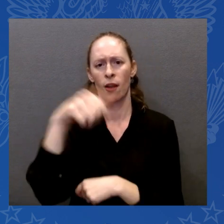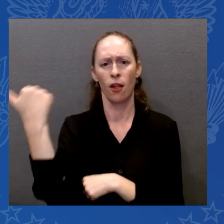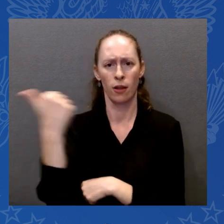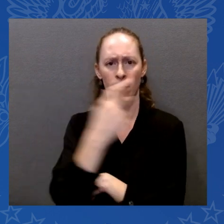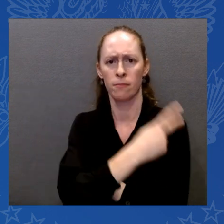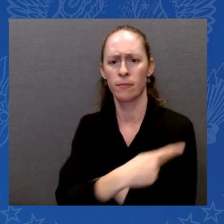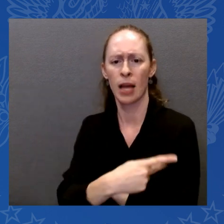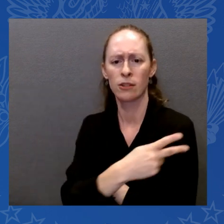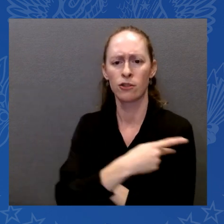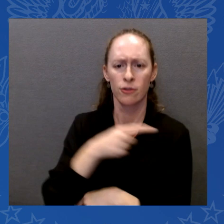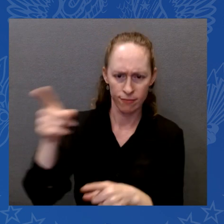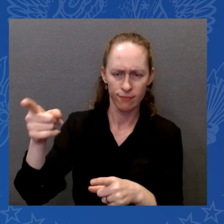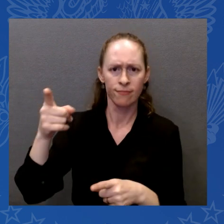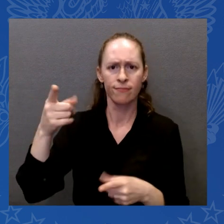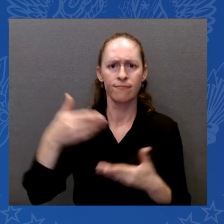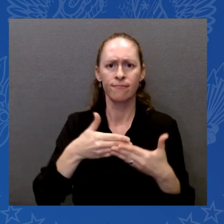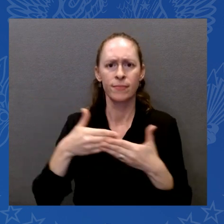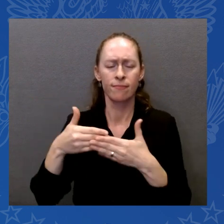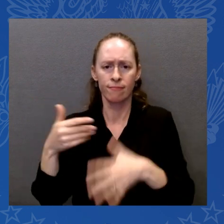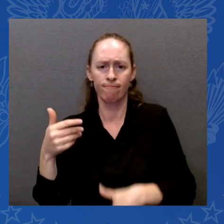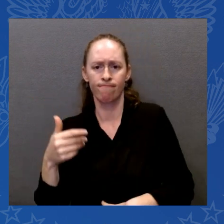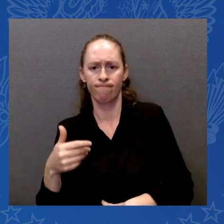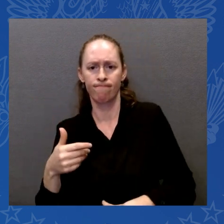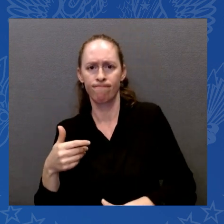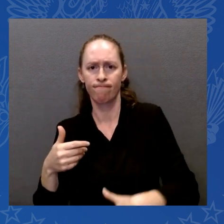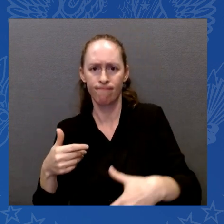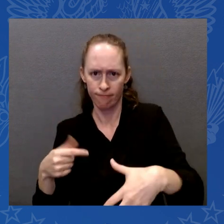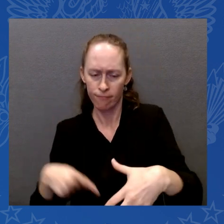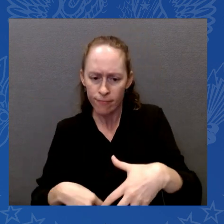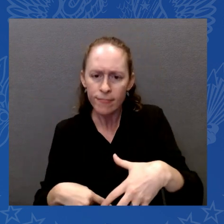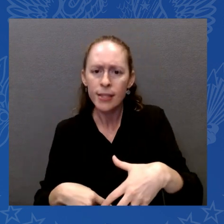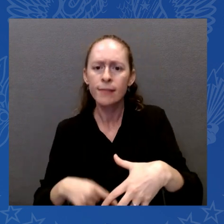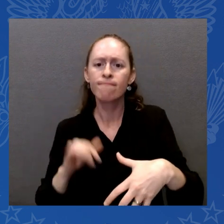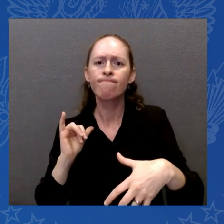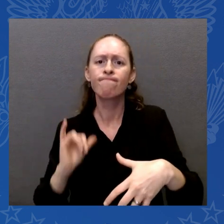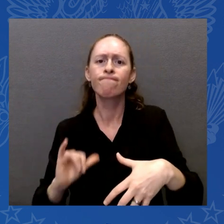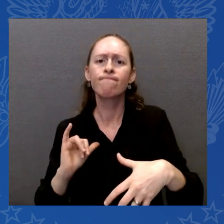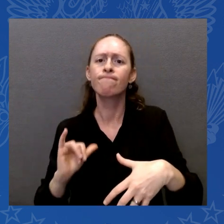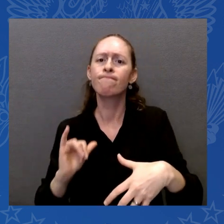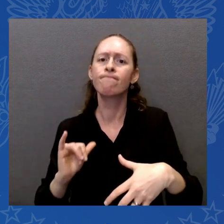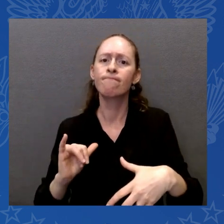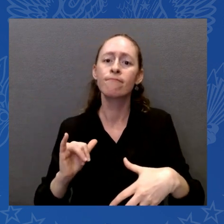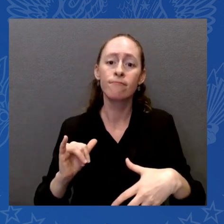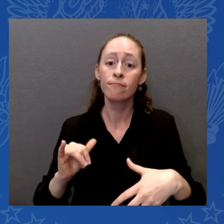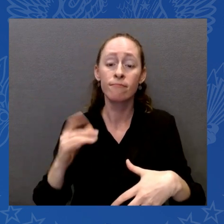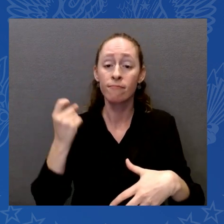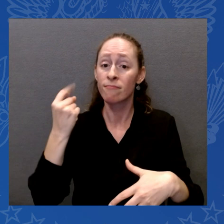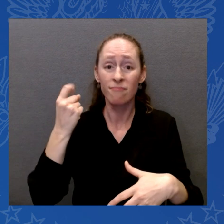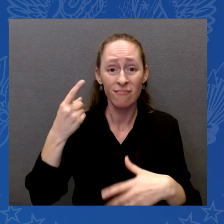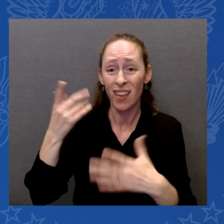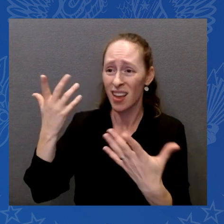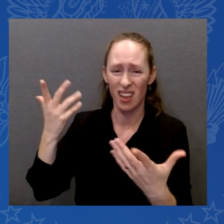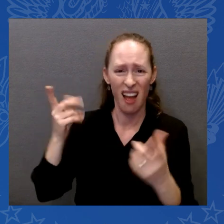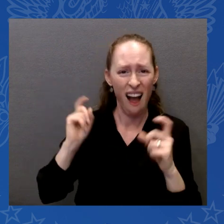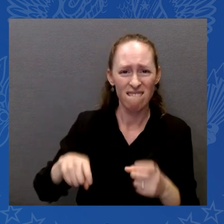The patient had to leave their family during an incredibly challenging time travel to us for a two day procedure in Illinois,